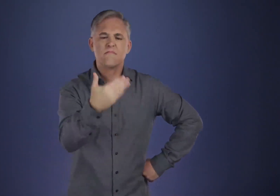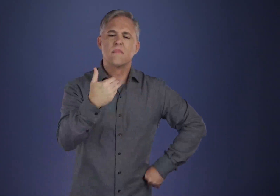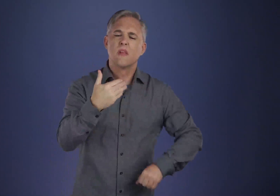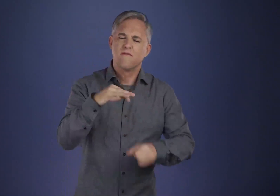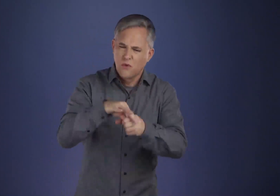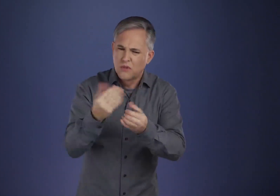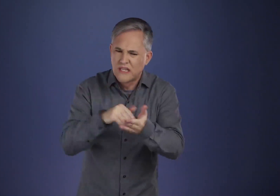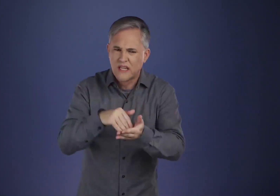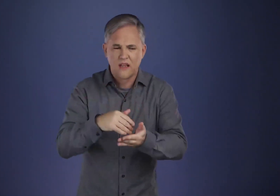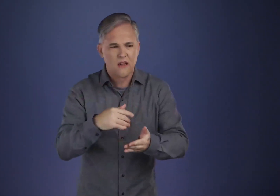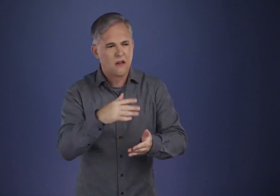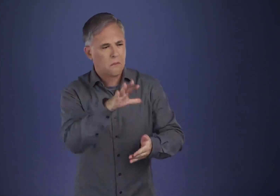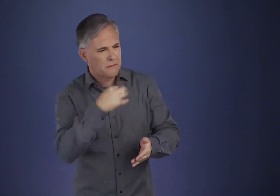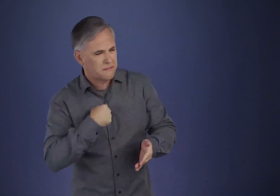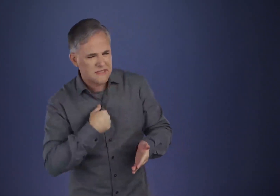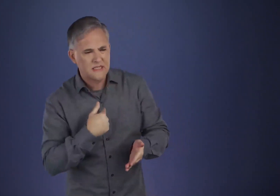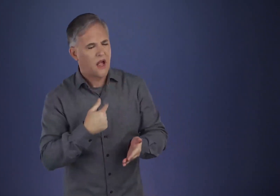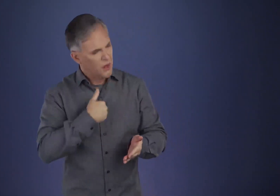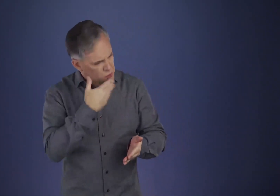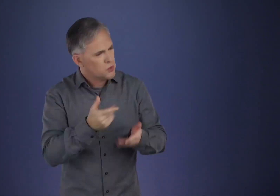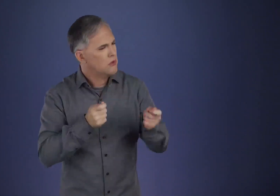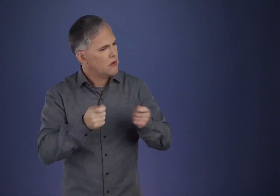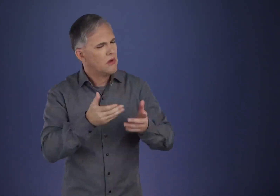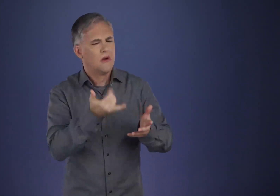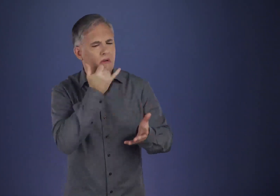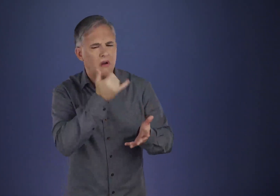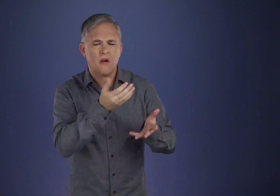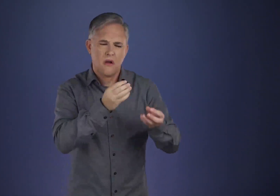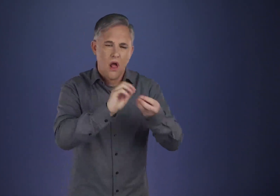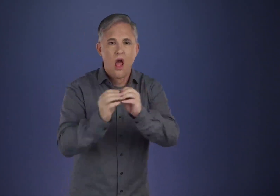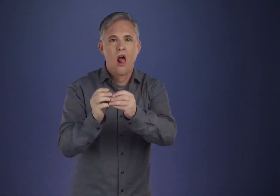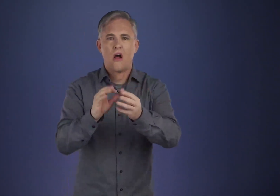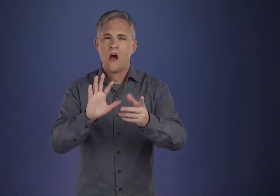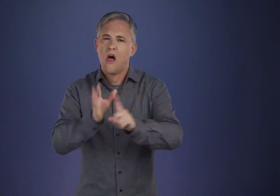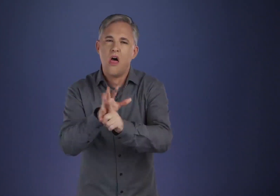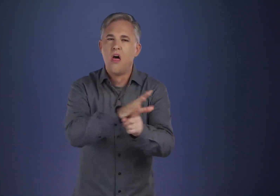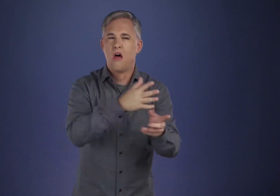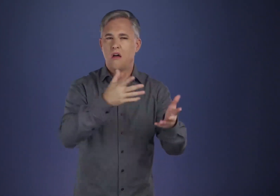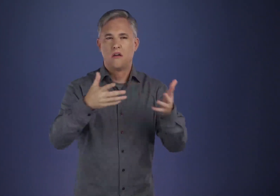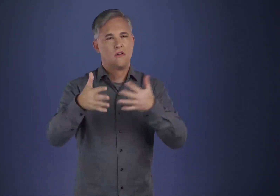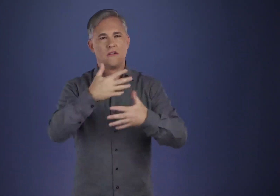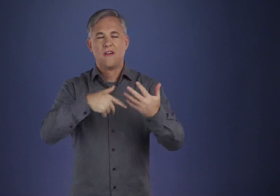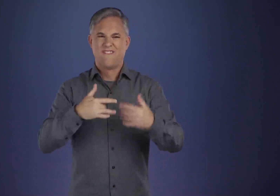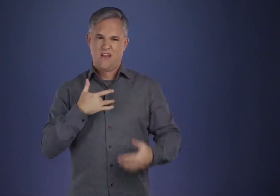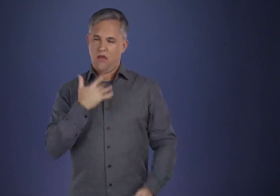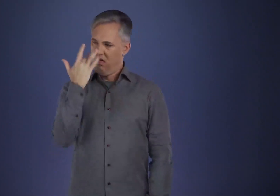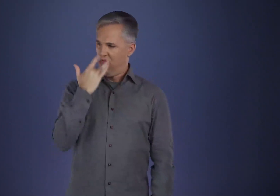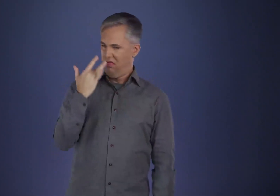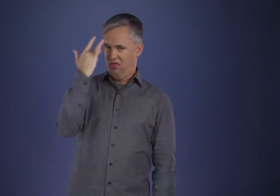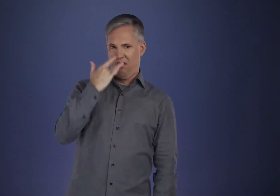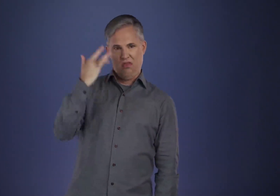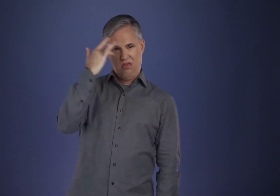who constantly connives for reelection to office, and who continues to be consumed with self-pity.